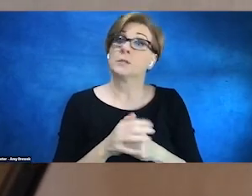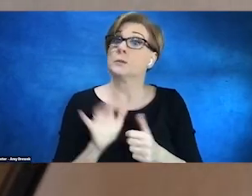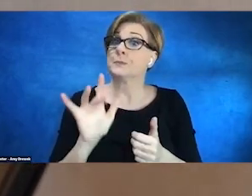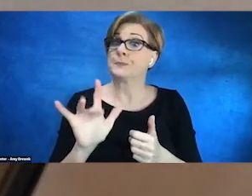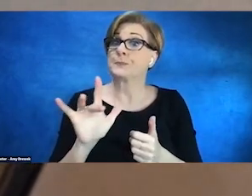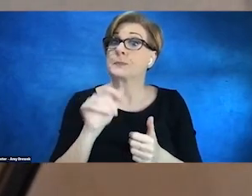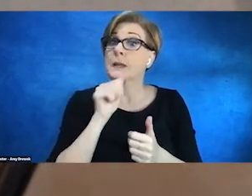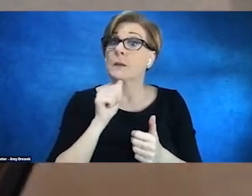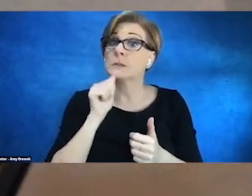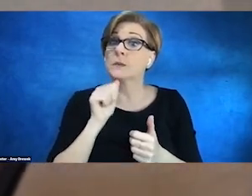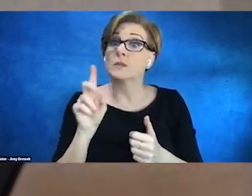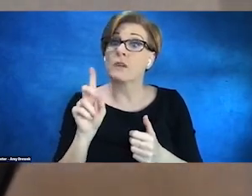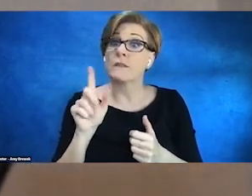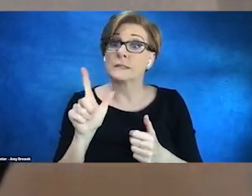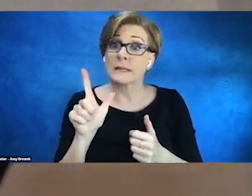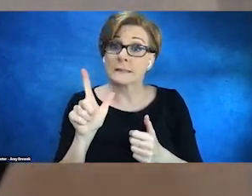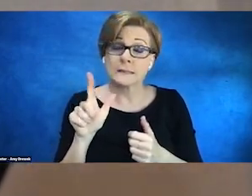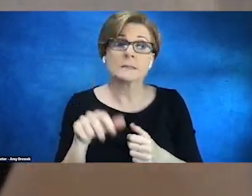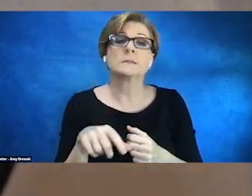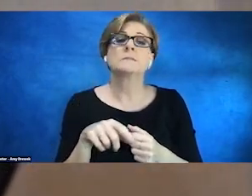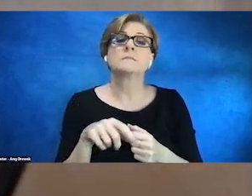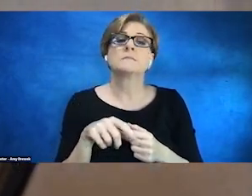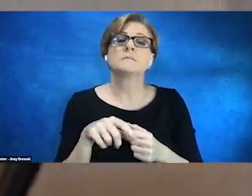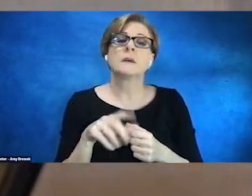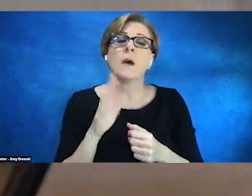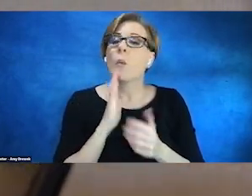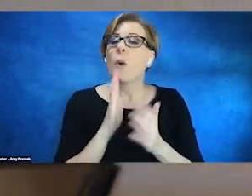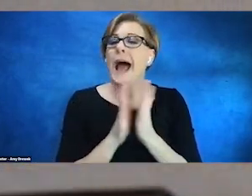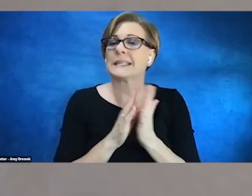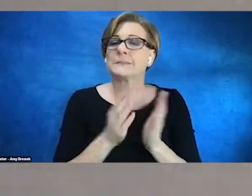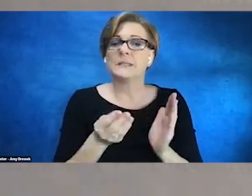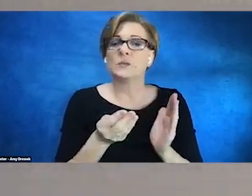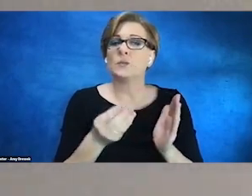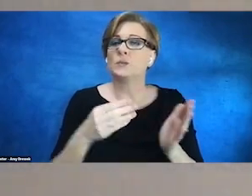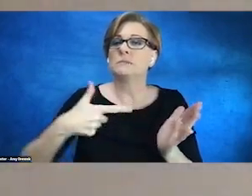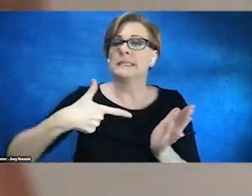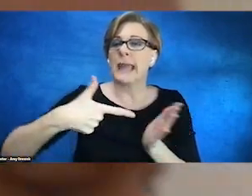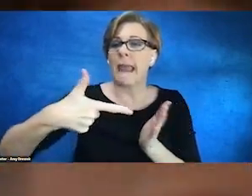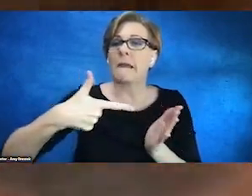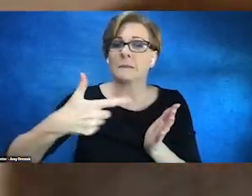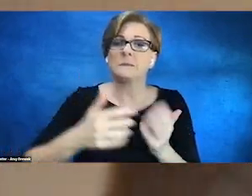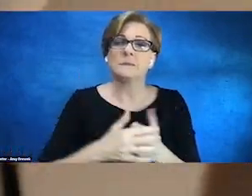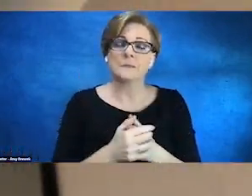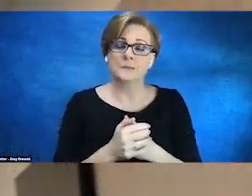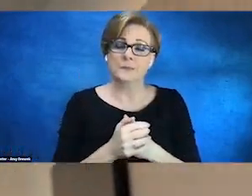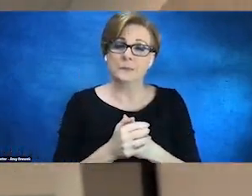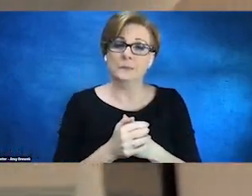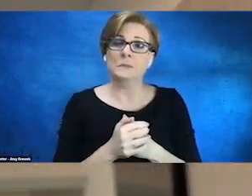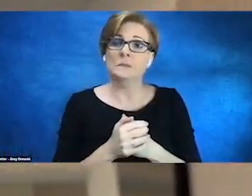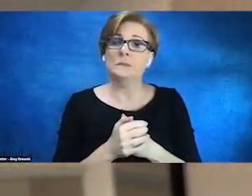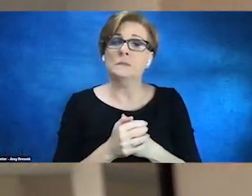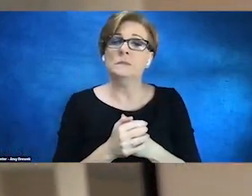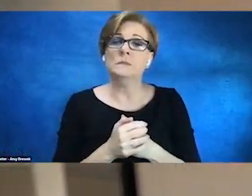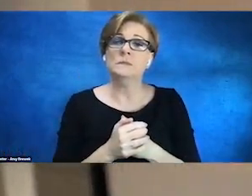and then it's going to ask me to scan the barcode from driver's license so we're going to scan that